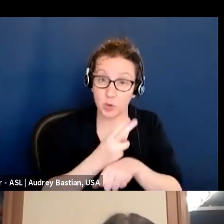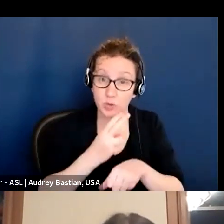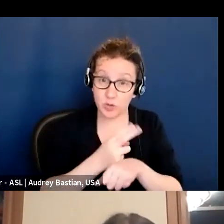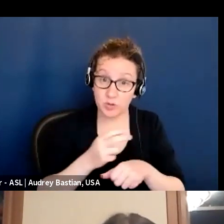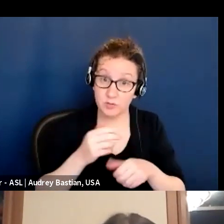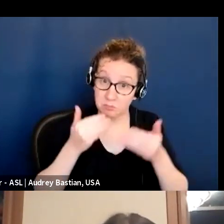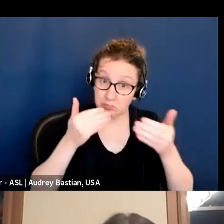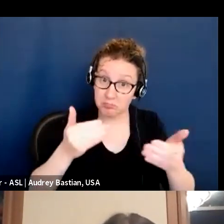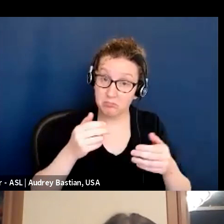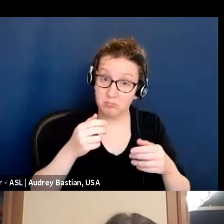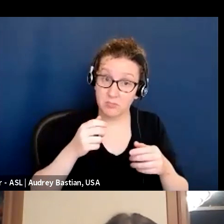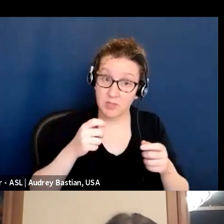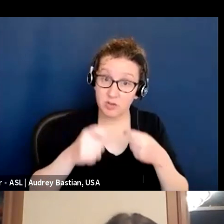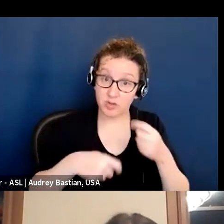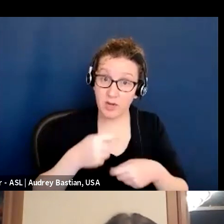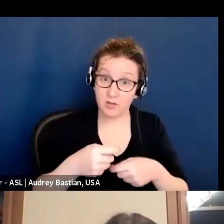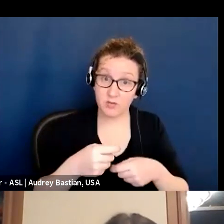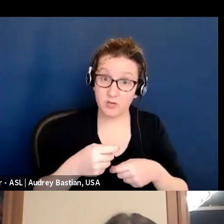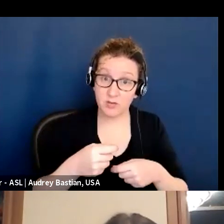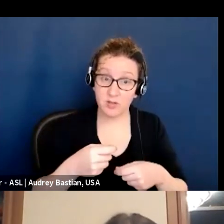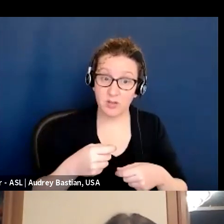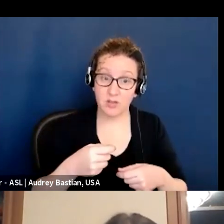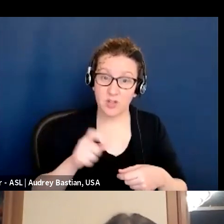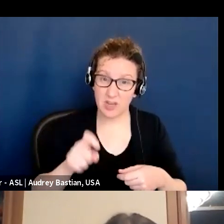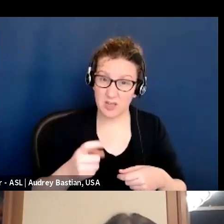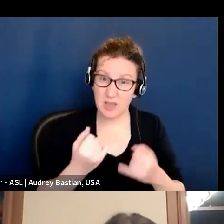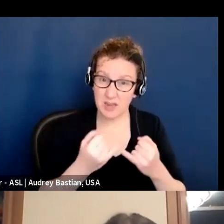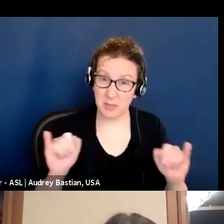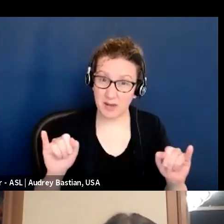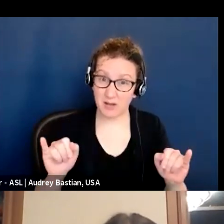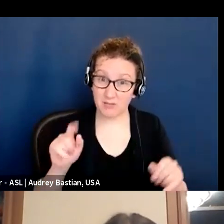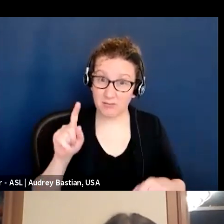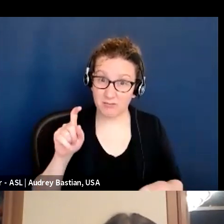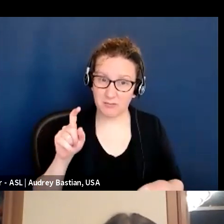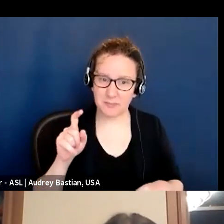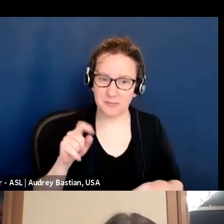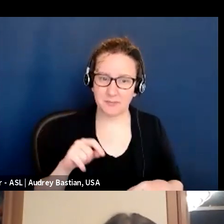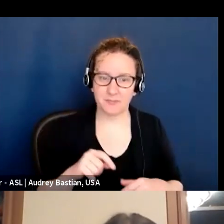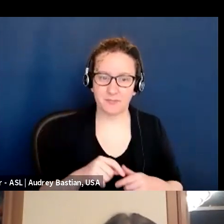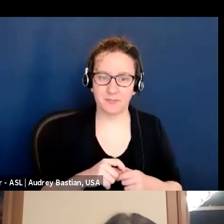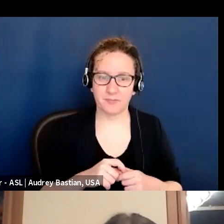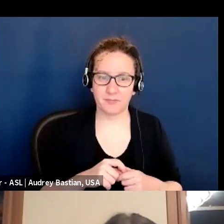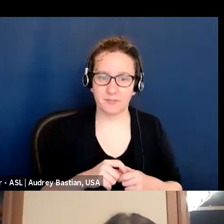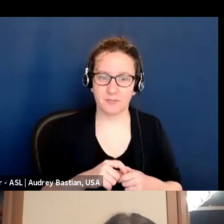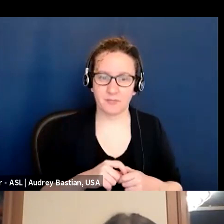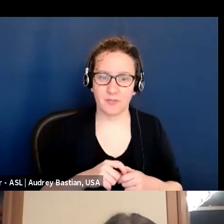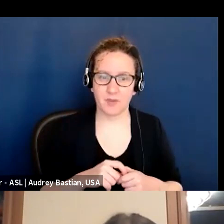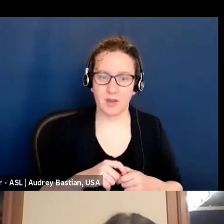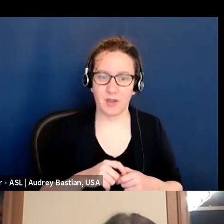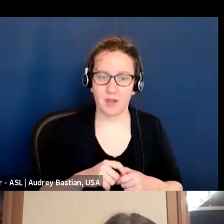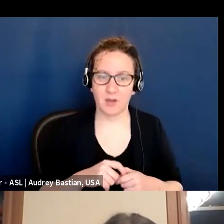that you need to be independent to do so? Not need to use an attendant care?